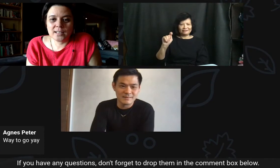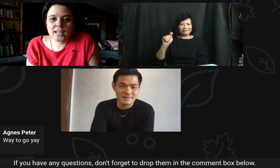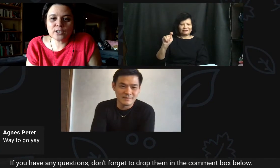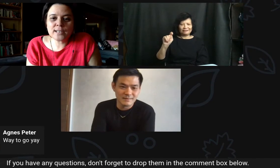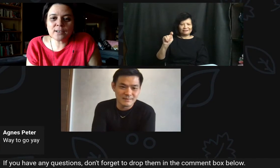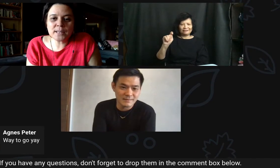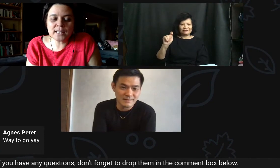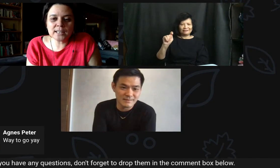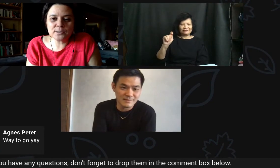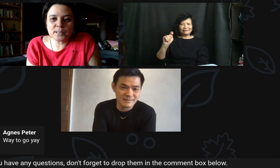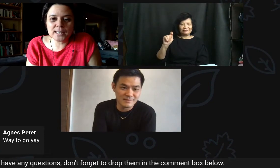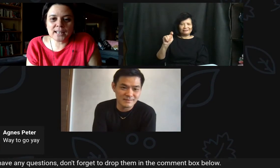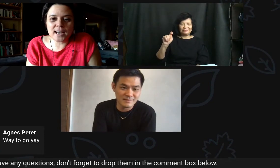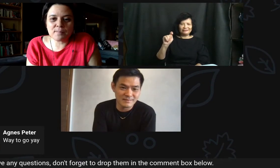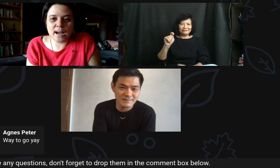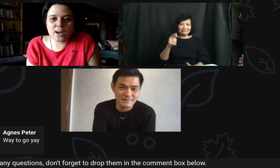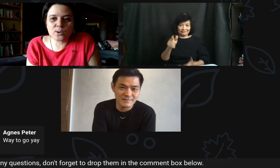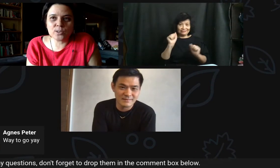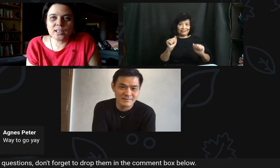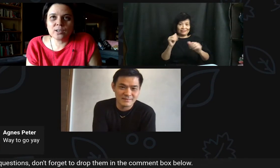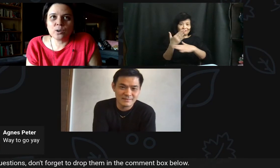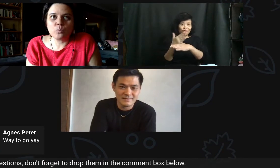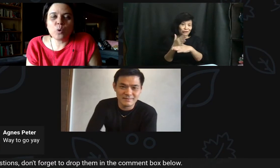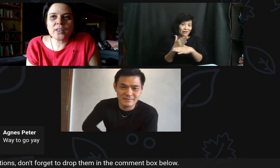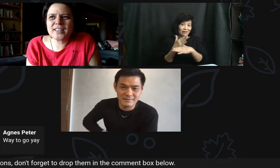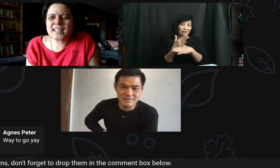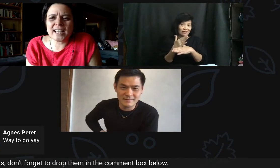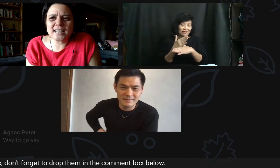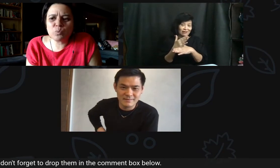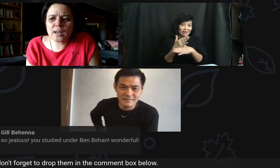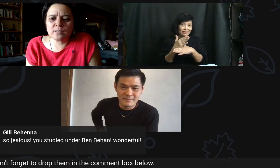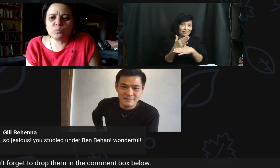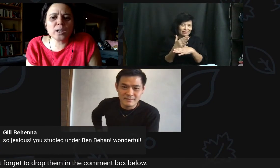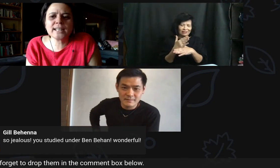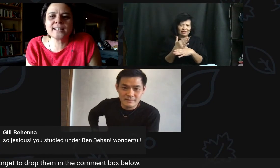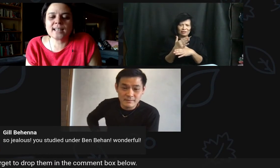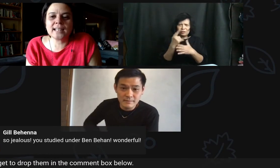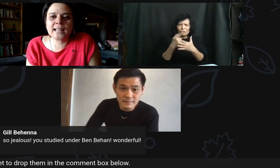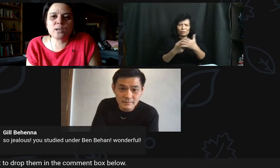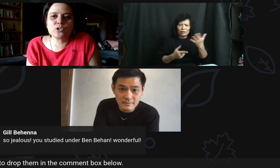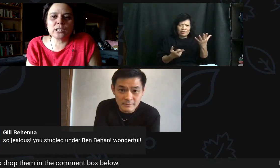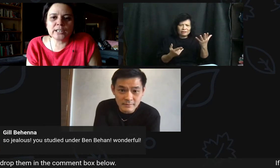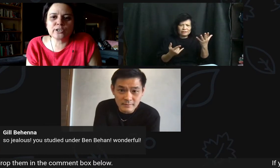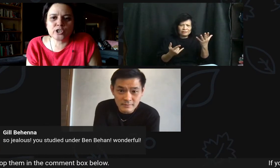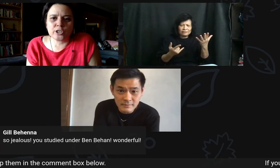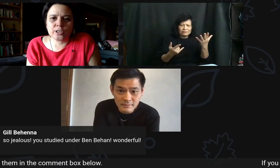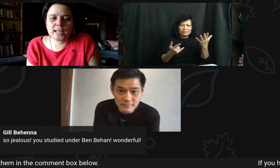Can you tell me a little bit about what is sign language literature?